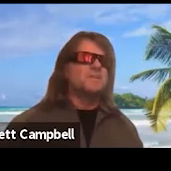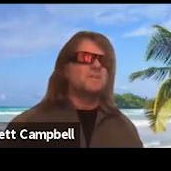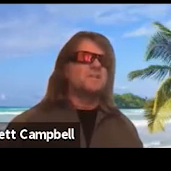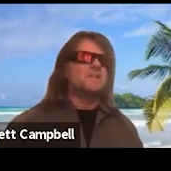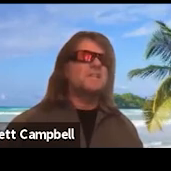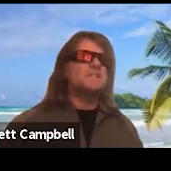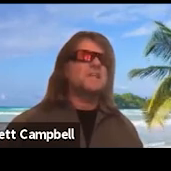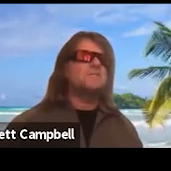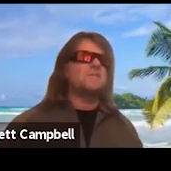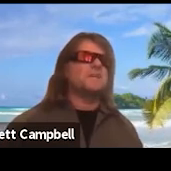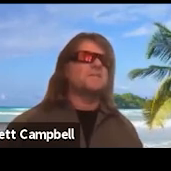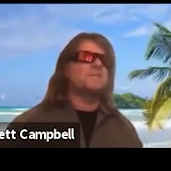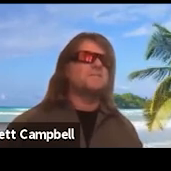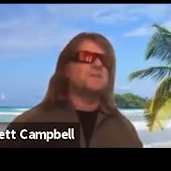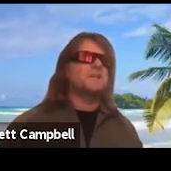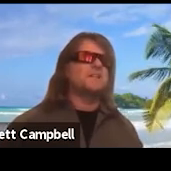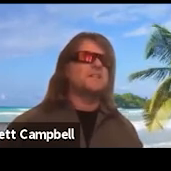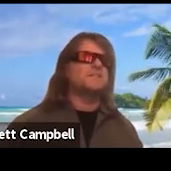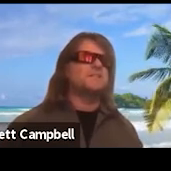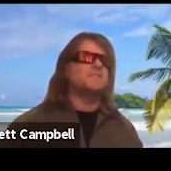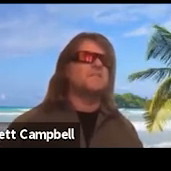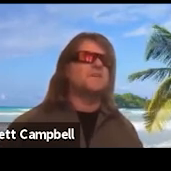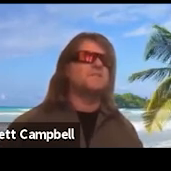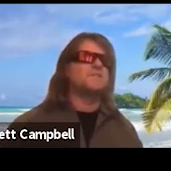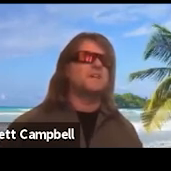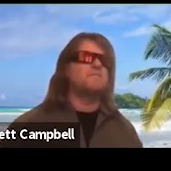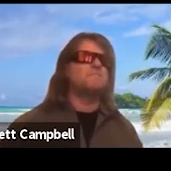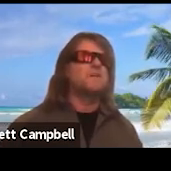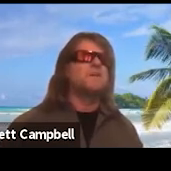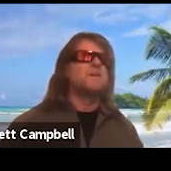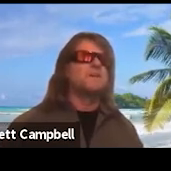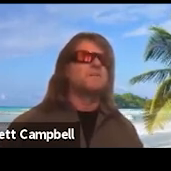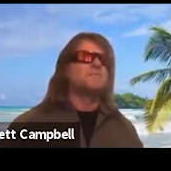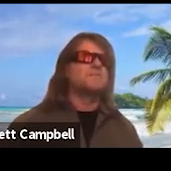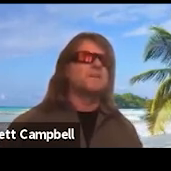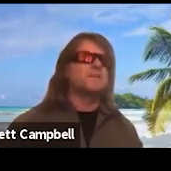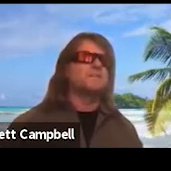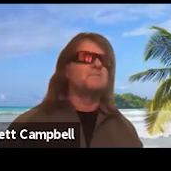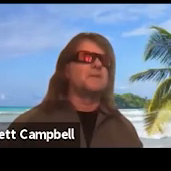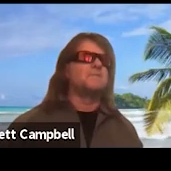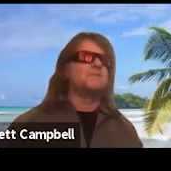That's the example that stands out to me. Like I said, this has evolved over time and I'm a